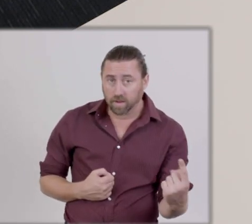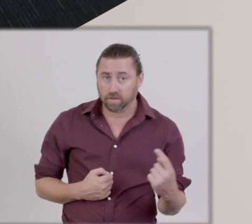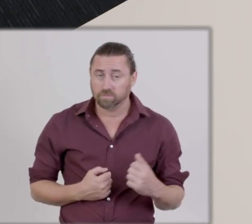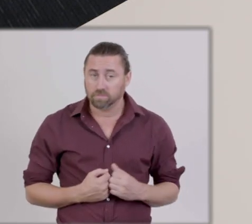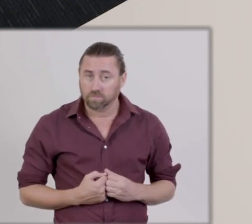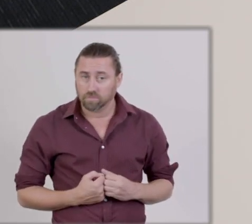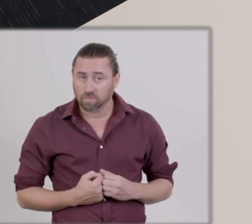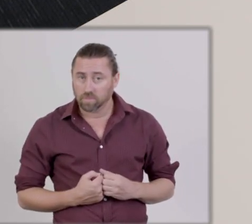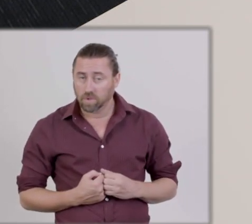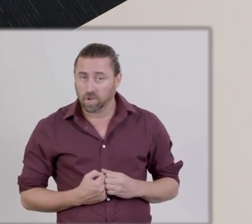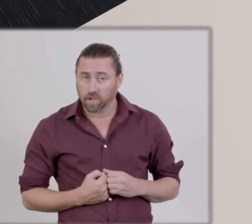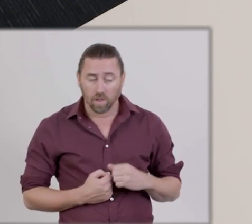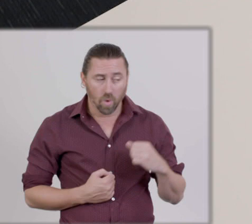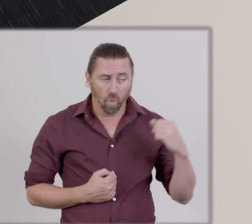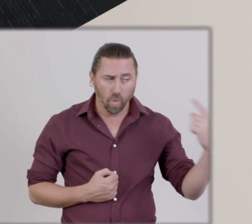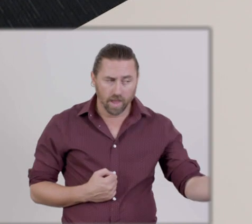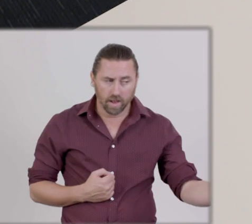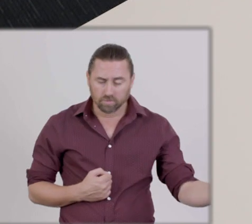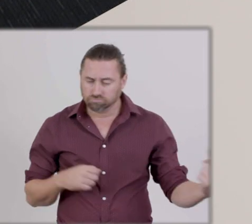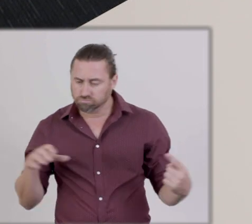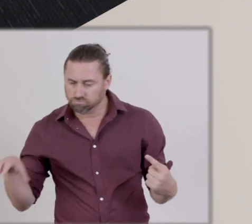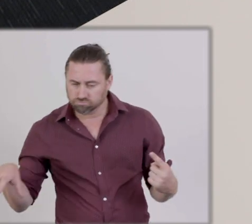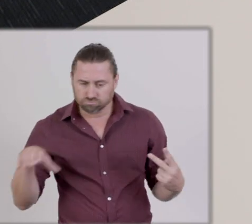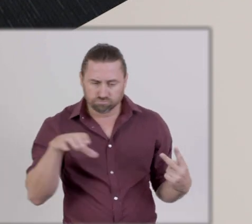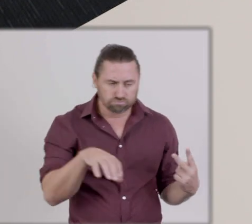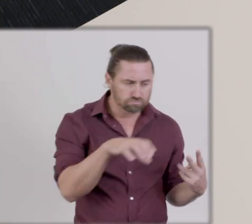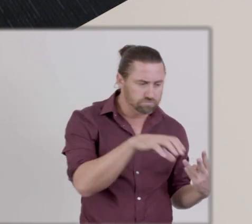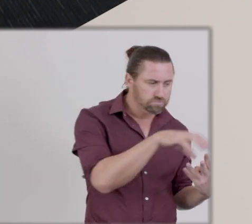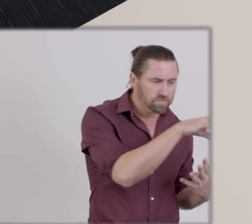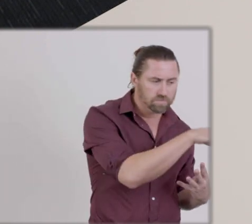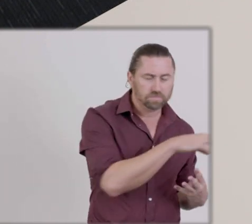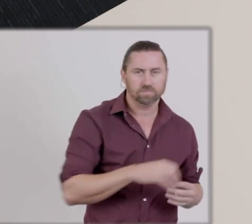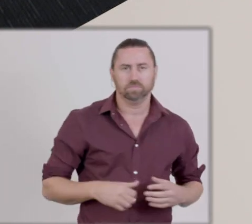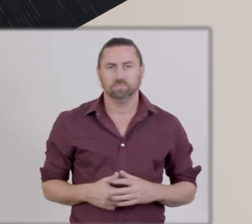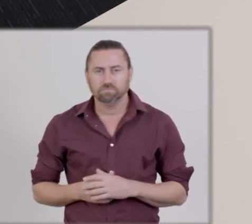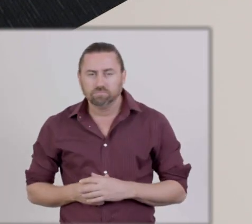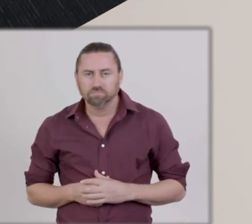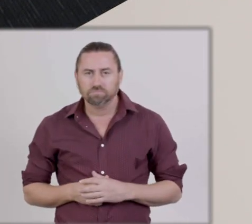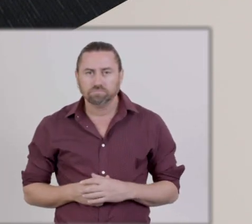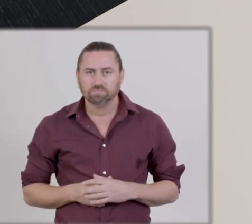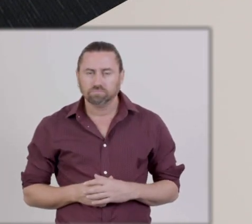one sheep into Paddock 3, and one sheep into Paddock 4.